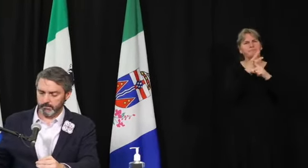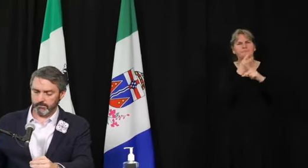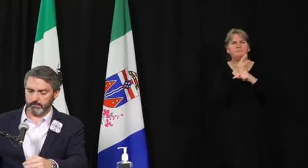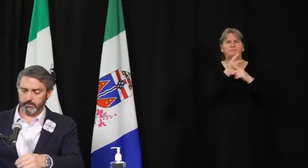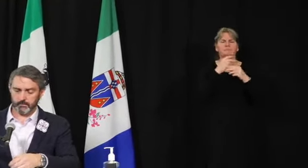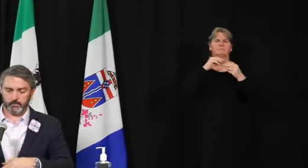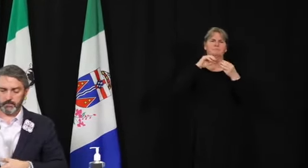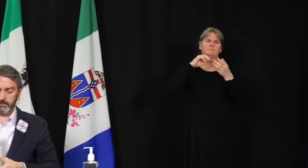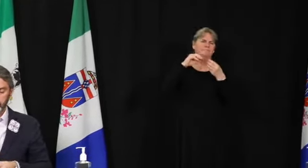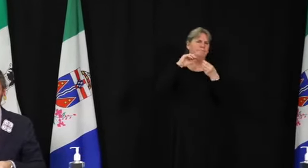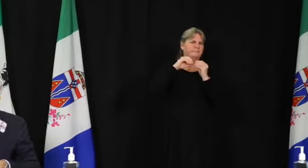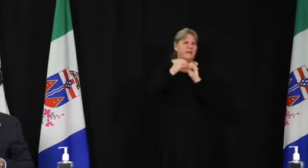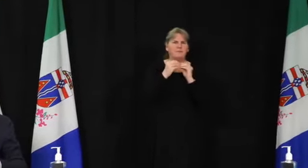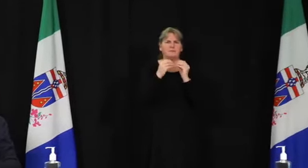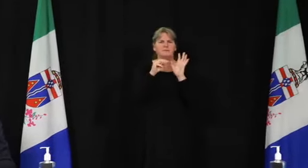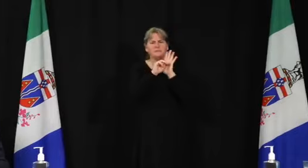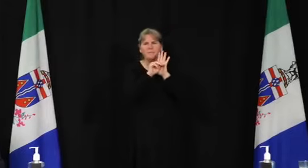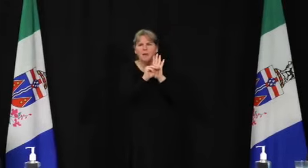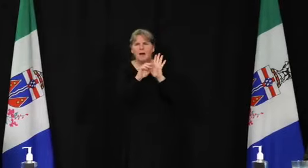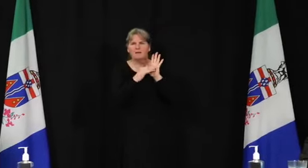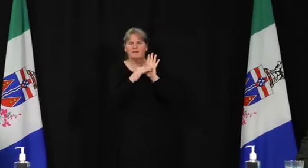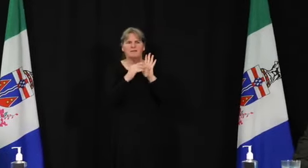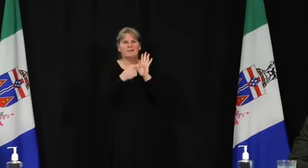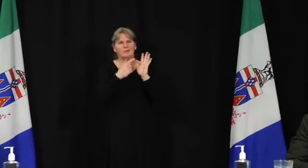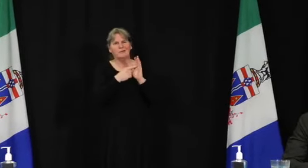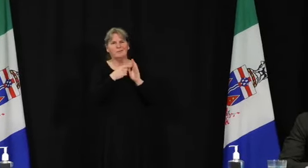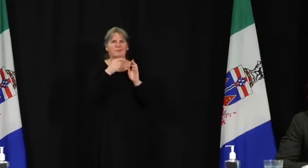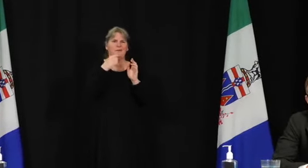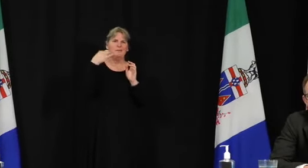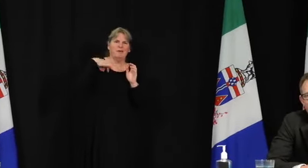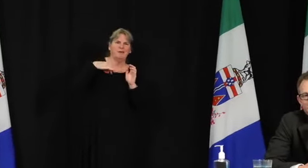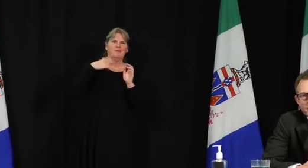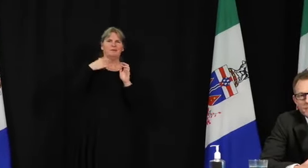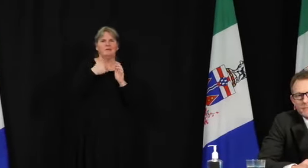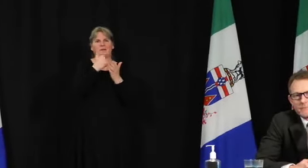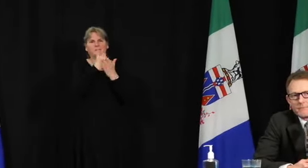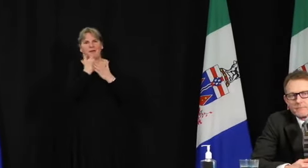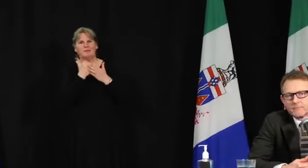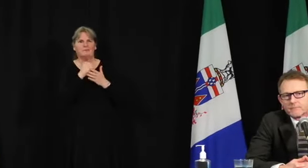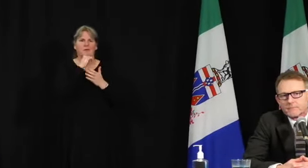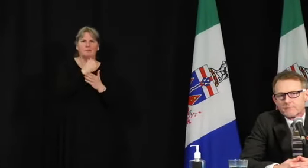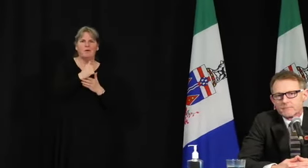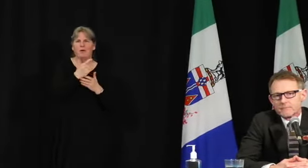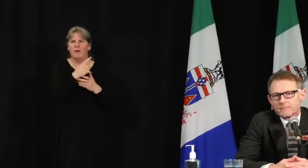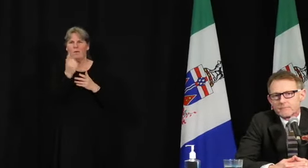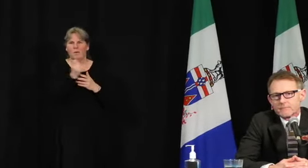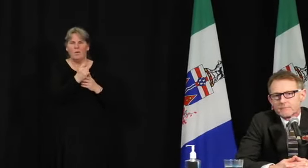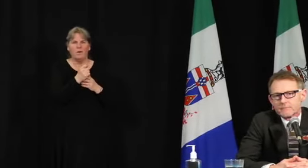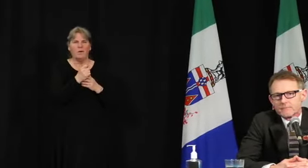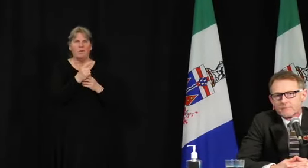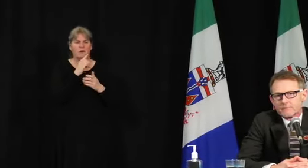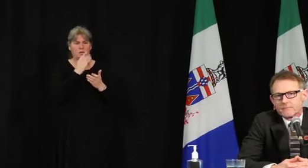You said modelling isn't always correct about a sometimes useful. I am just wondering how much modelling informs, say, how much